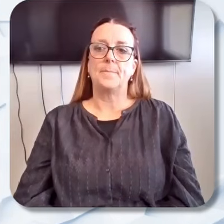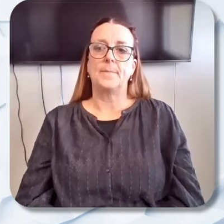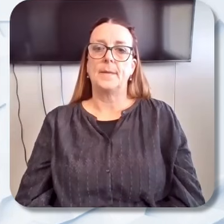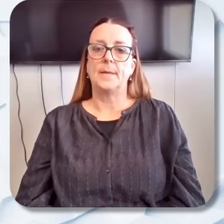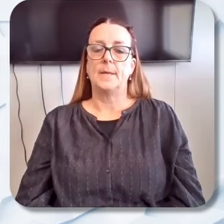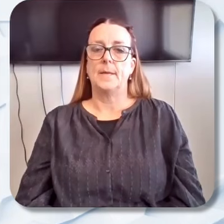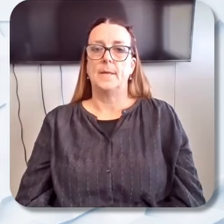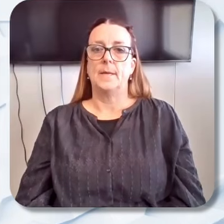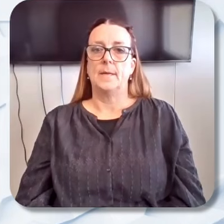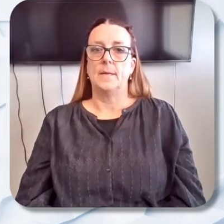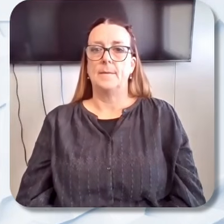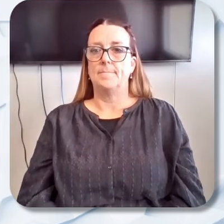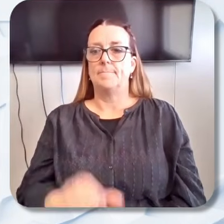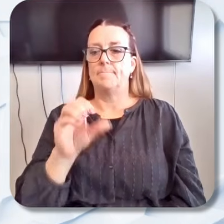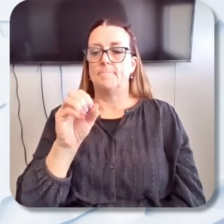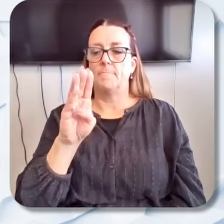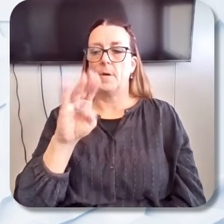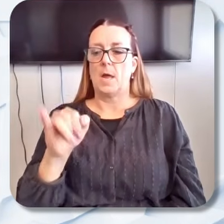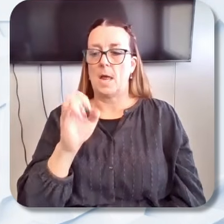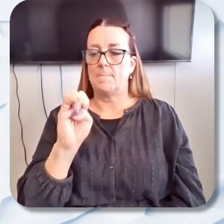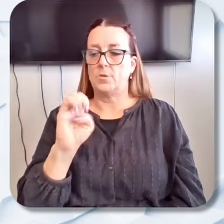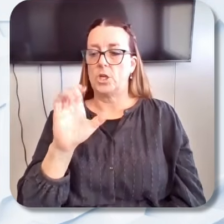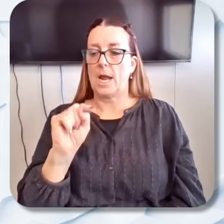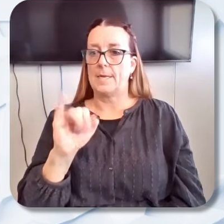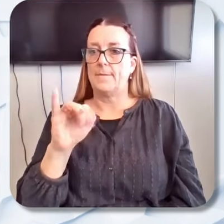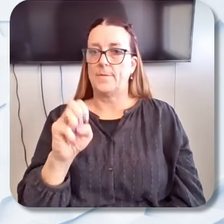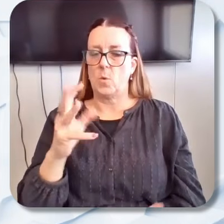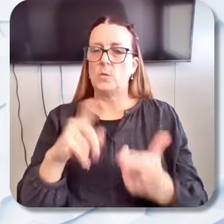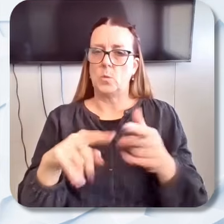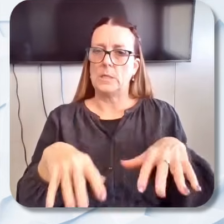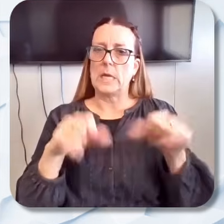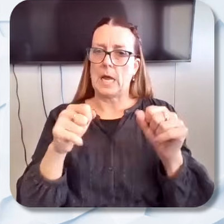So we'll talk about the objectives, but I wanted to take just a couple of moments to